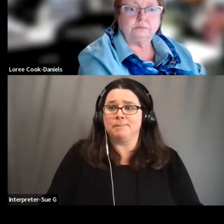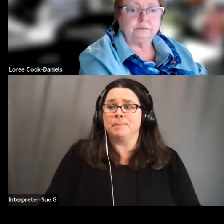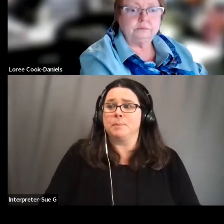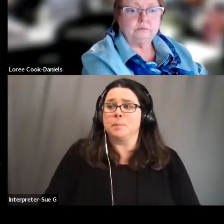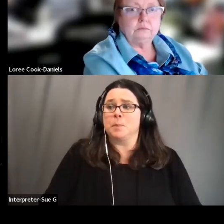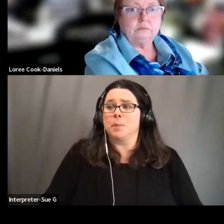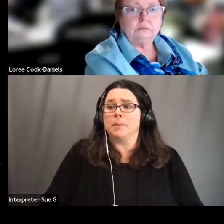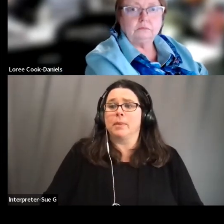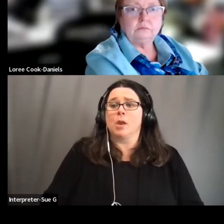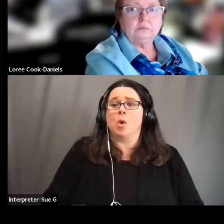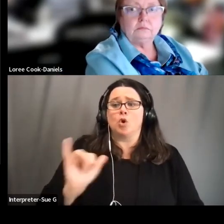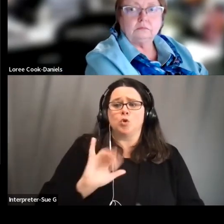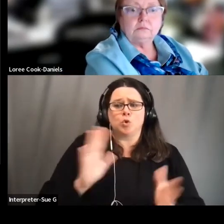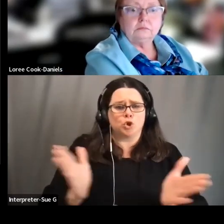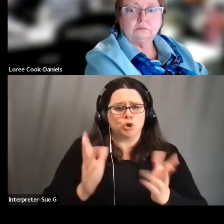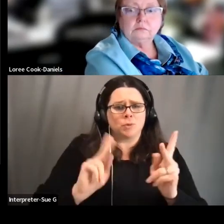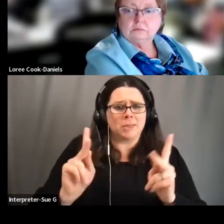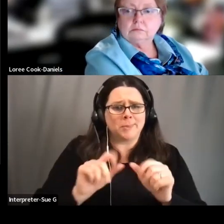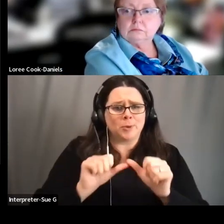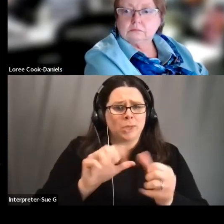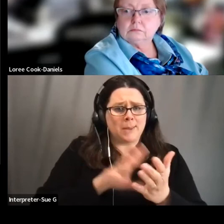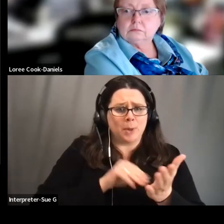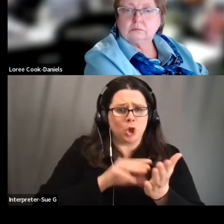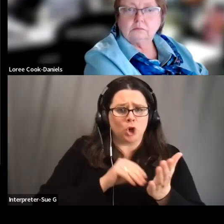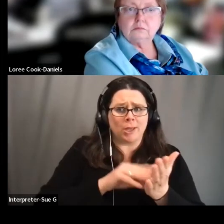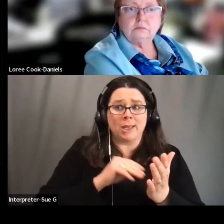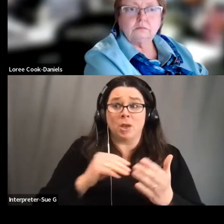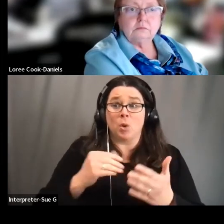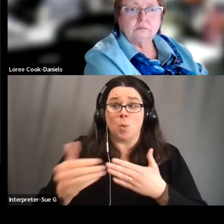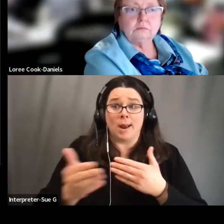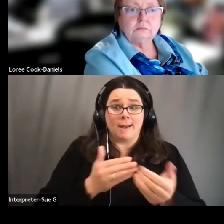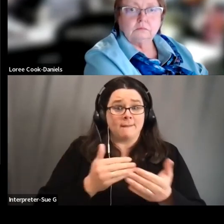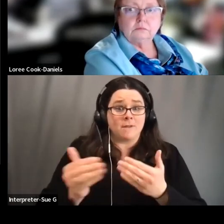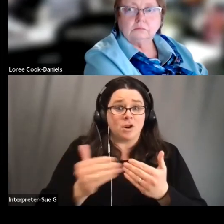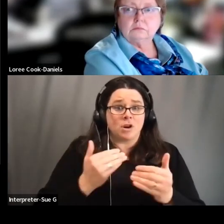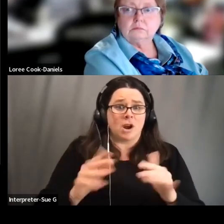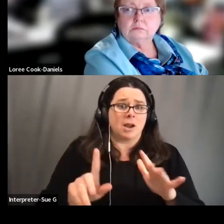We also encourage folks to keep learning and whenever I bring up learning,